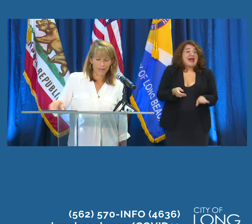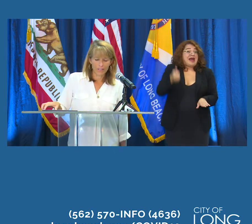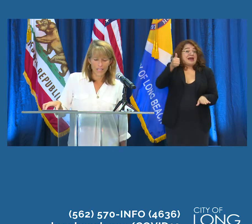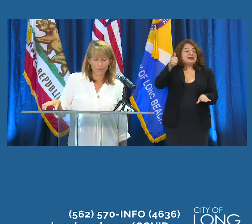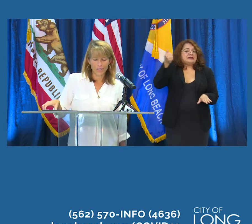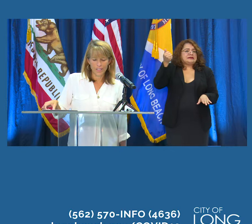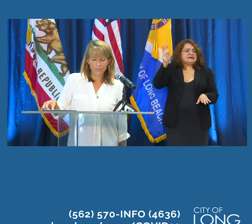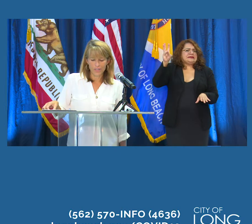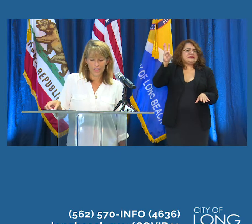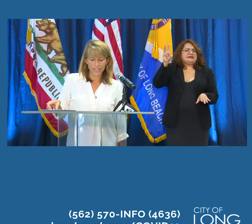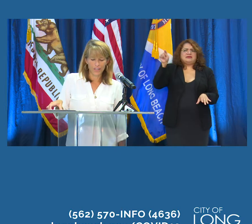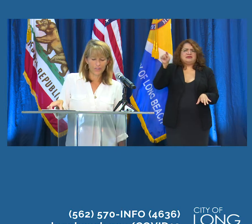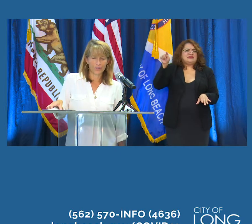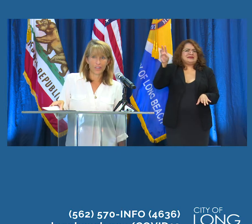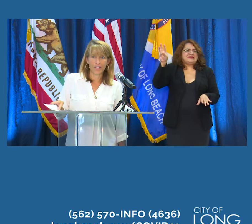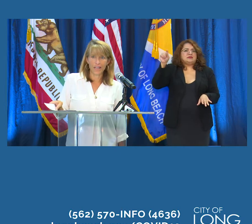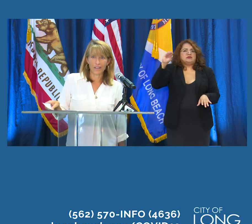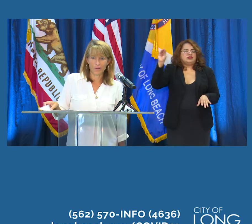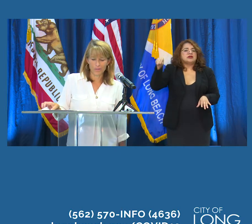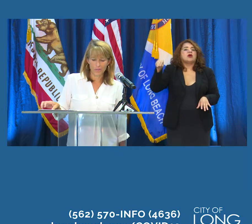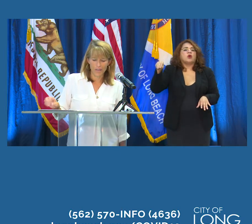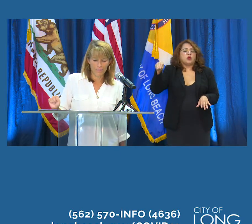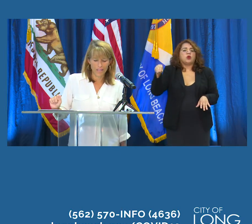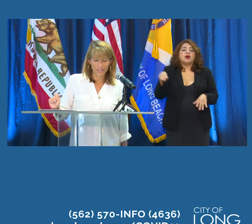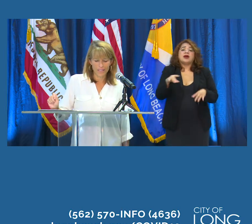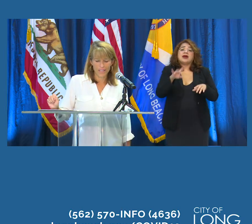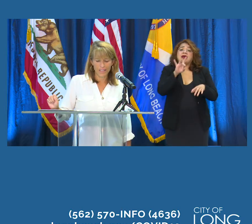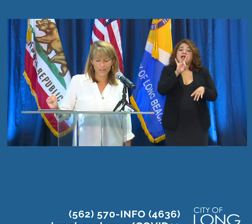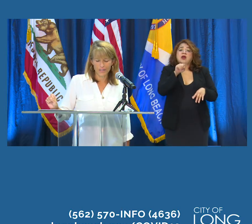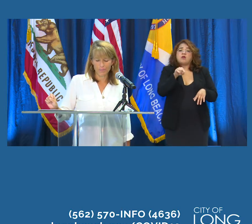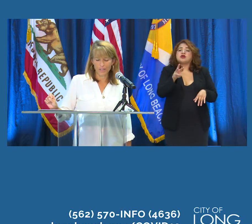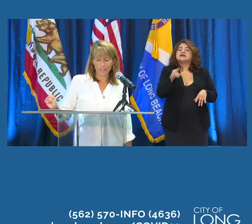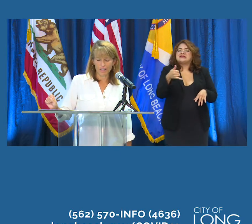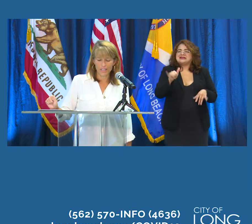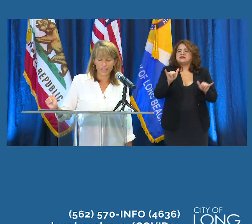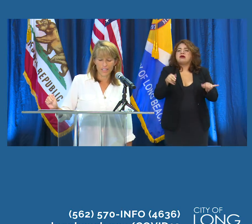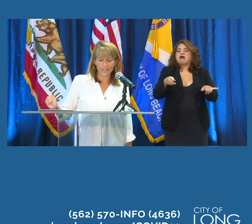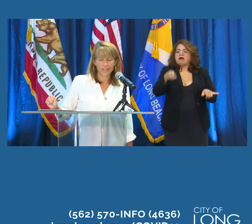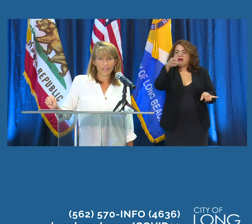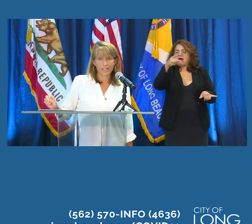However 8.6 percent is also still higher than what is required by the state under the stability criteria.